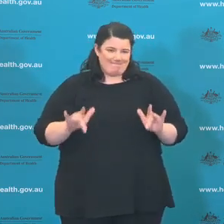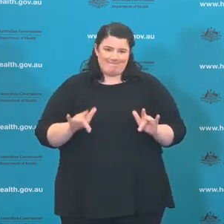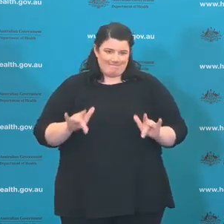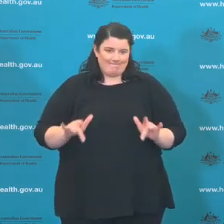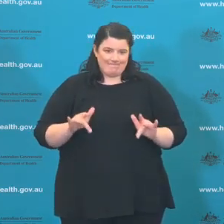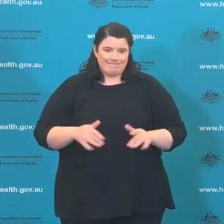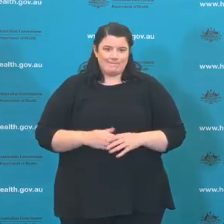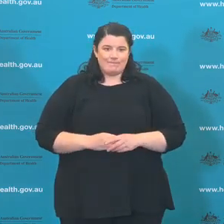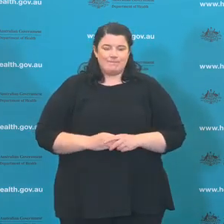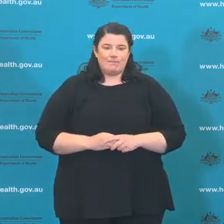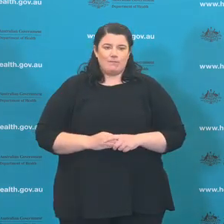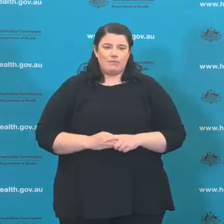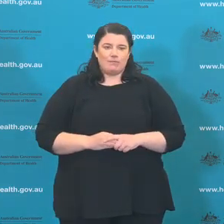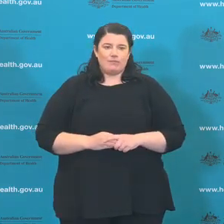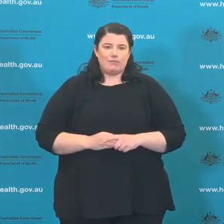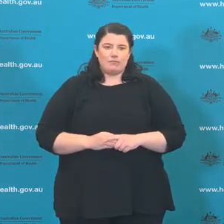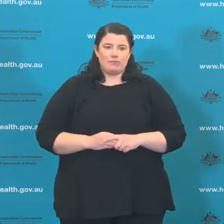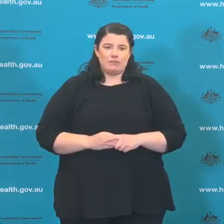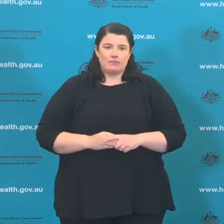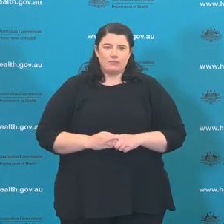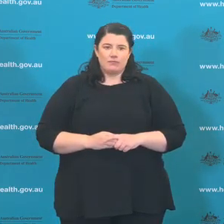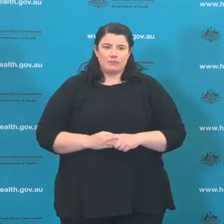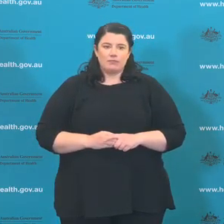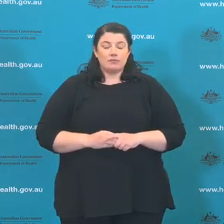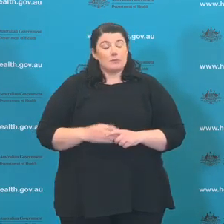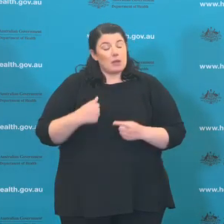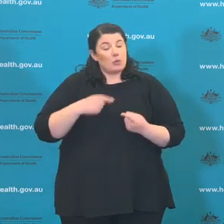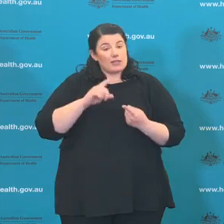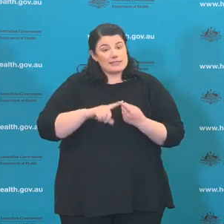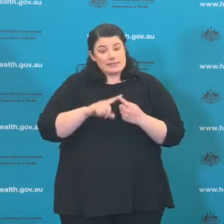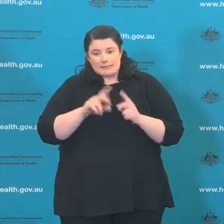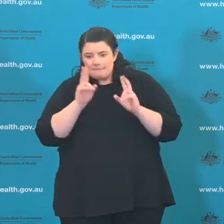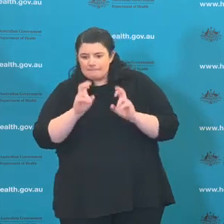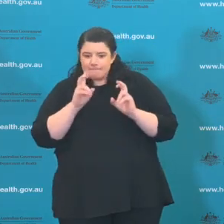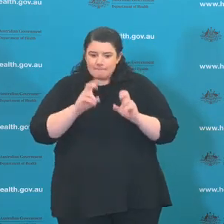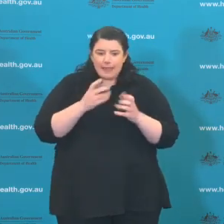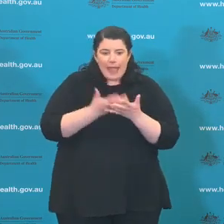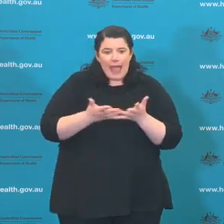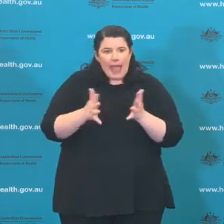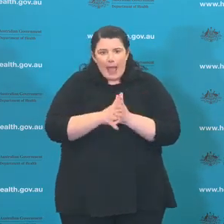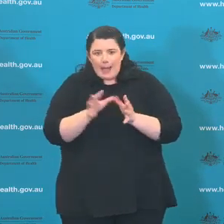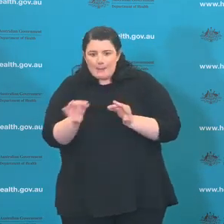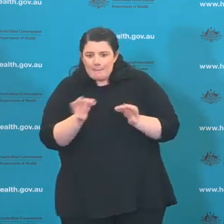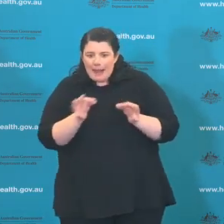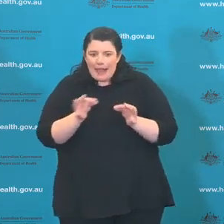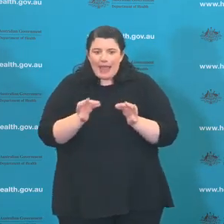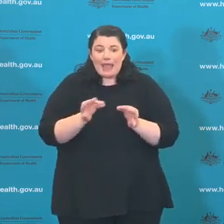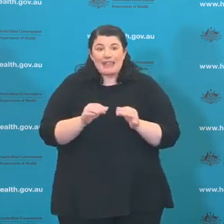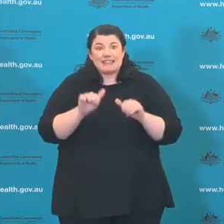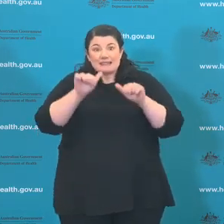occur, but as I say we're continuing to look at how we might do that, were a decision to be made to do that.